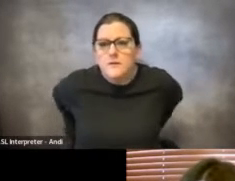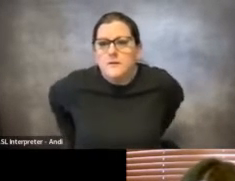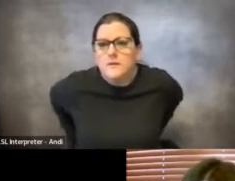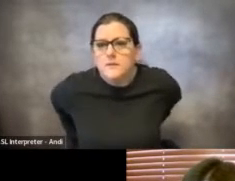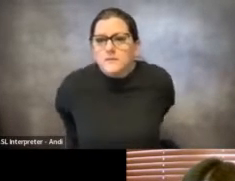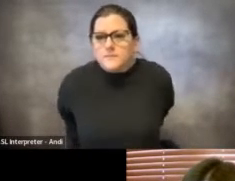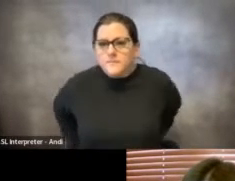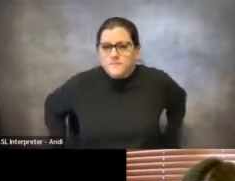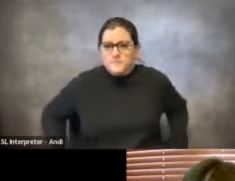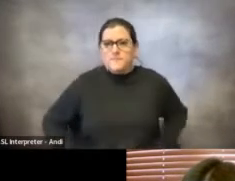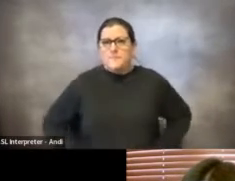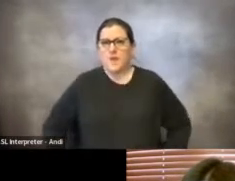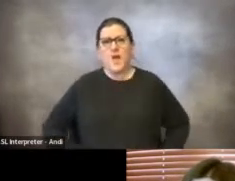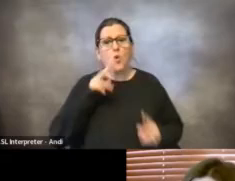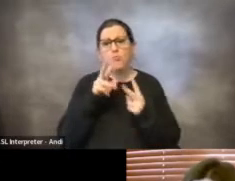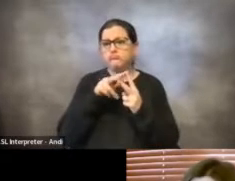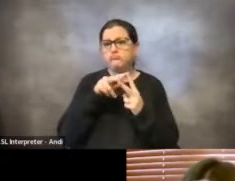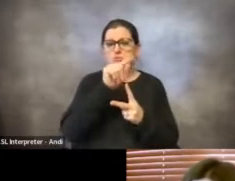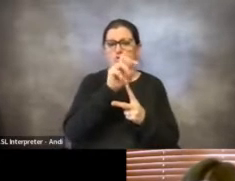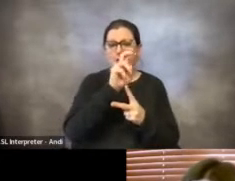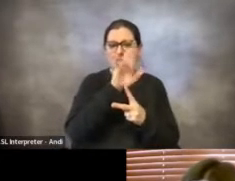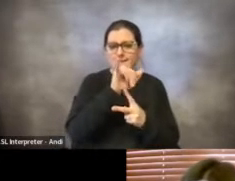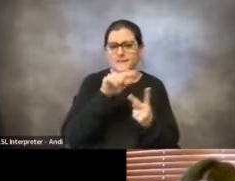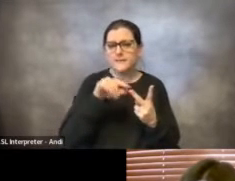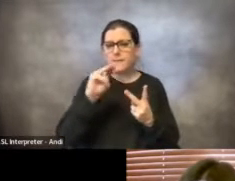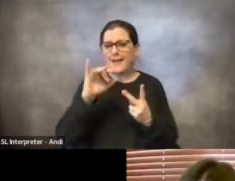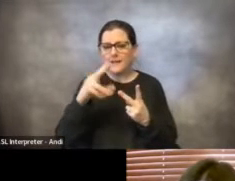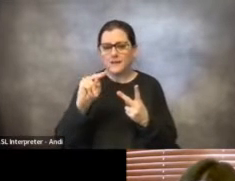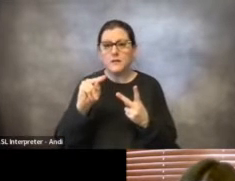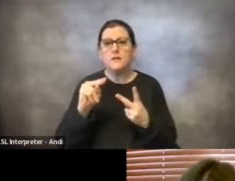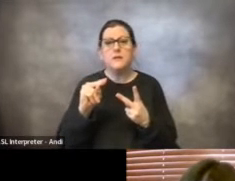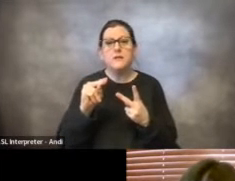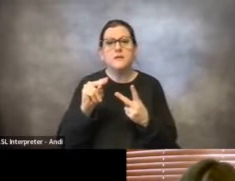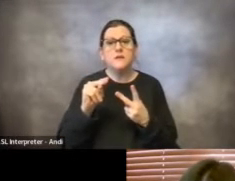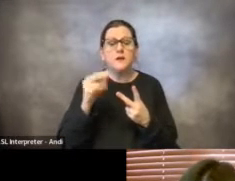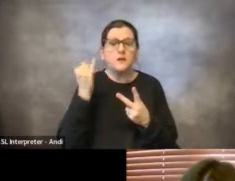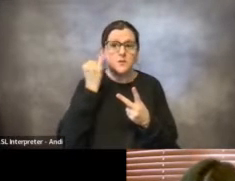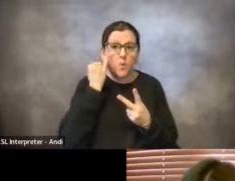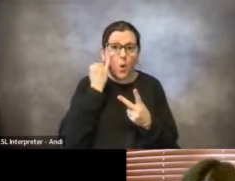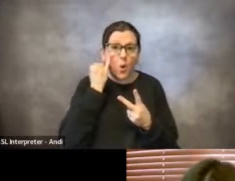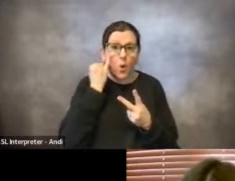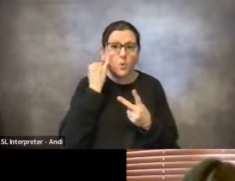both Traci or Megan, if you are hearing from other states who